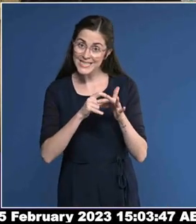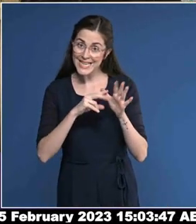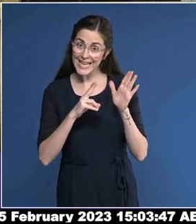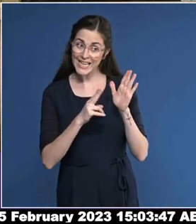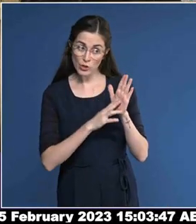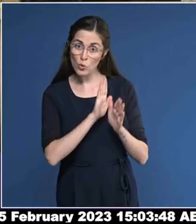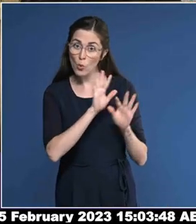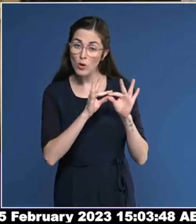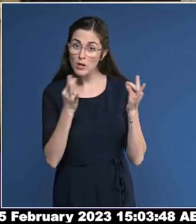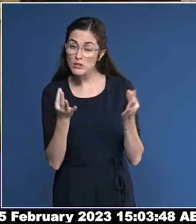Yes, absolutely.